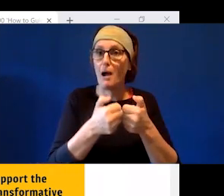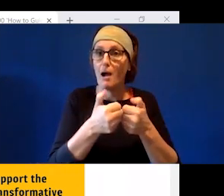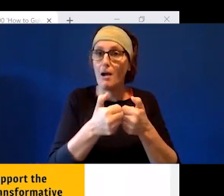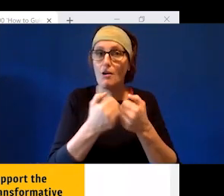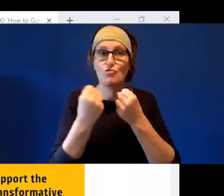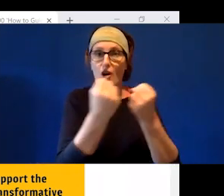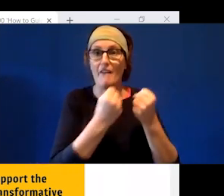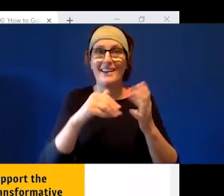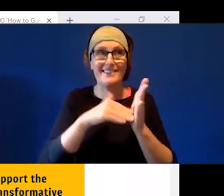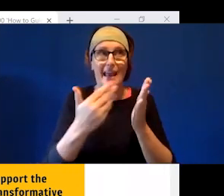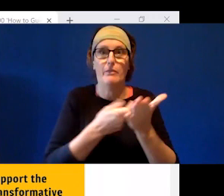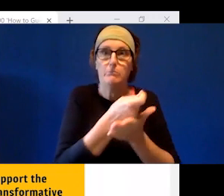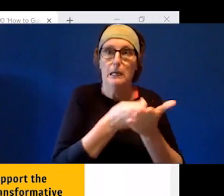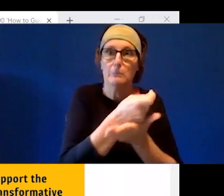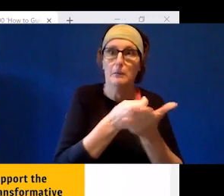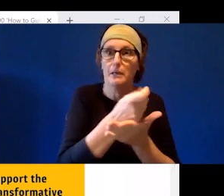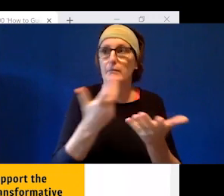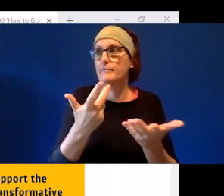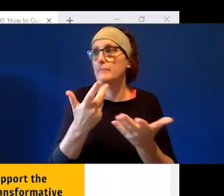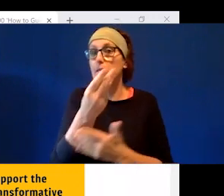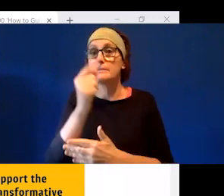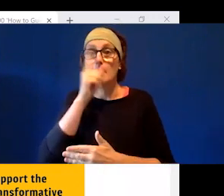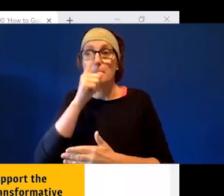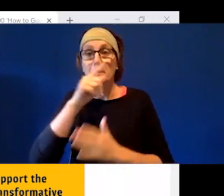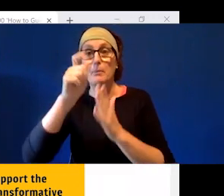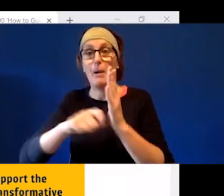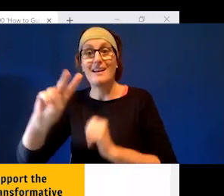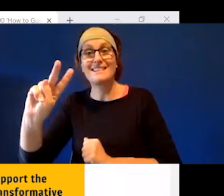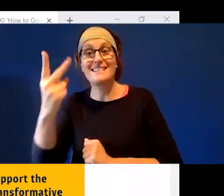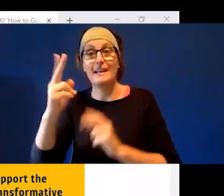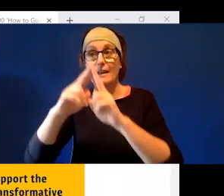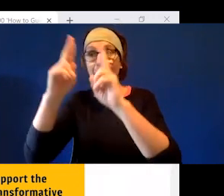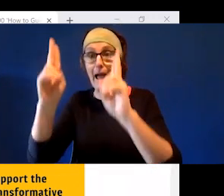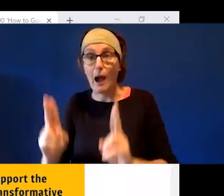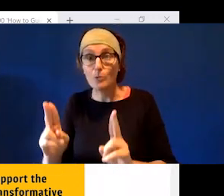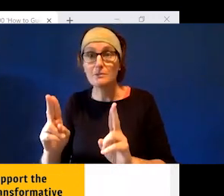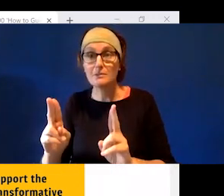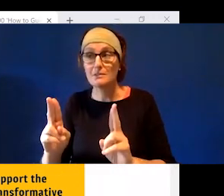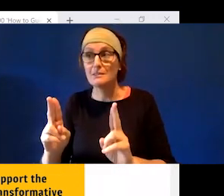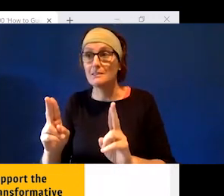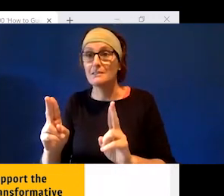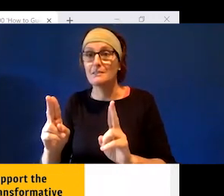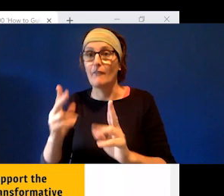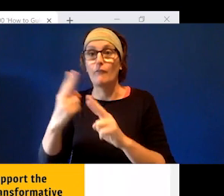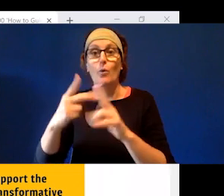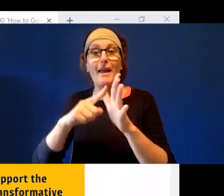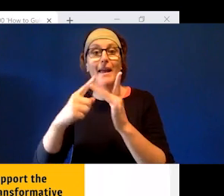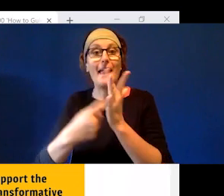properties to may -- pay the mortgage at Airbnb. They don't have den Nantes but still have -- tenants but still have the mortgage.